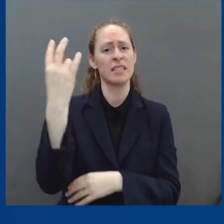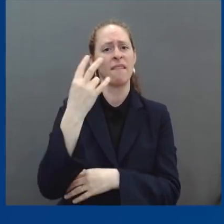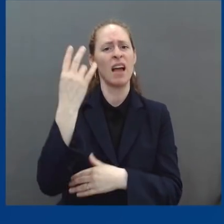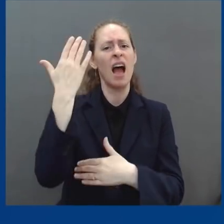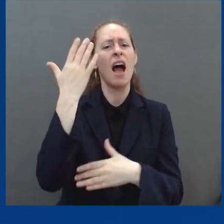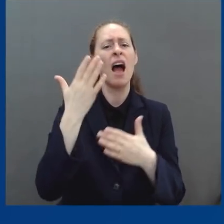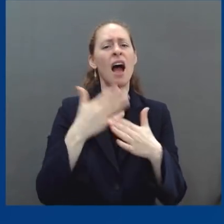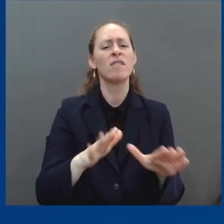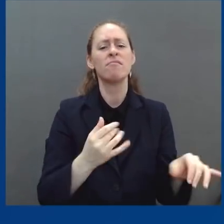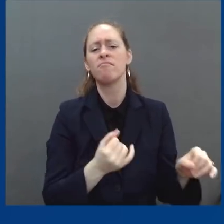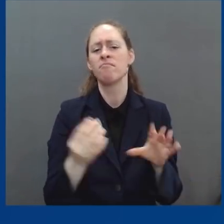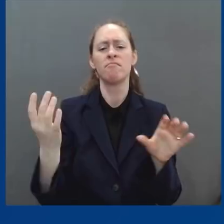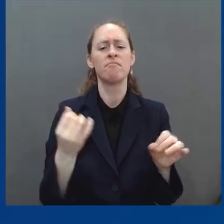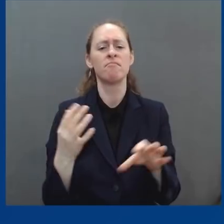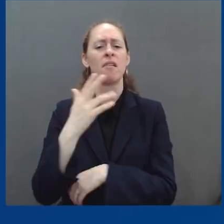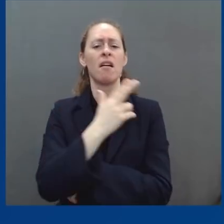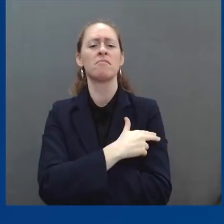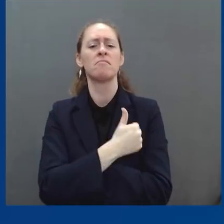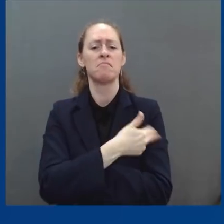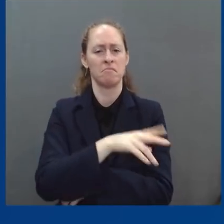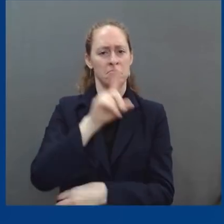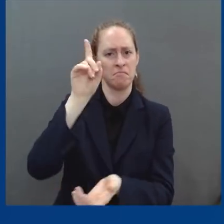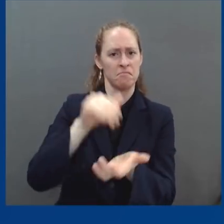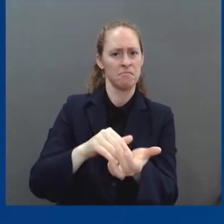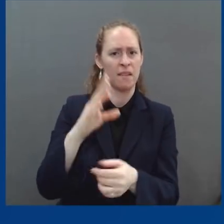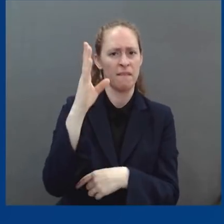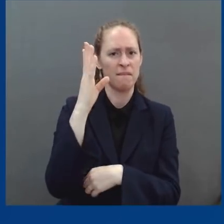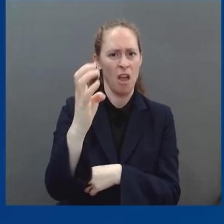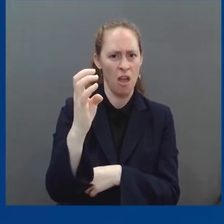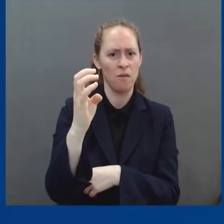a decrease of about 17 percent over the previous week.